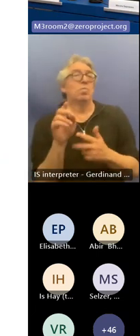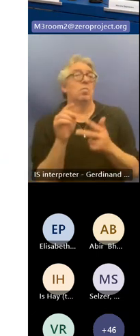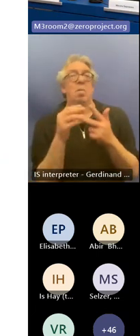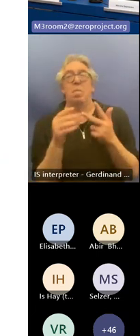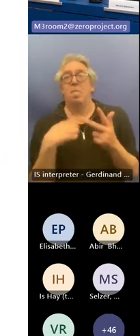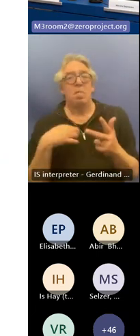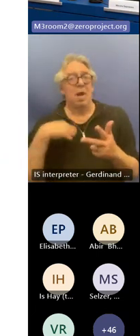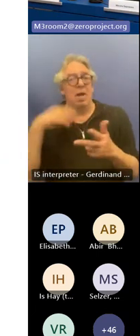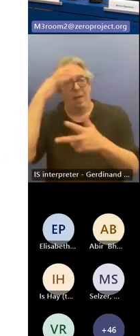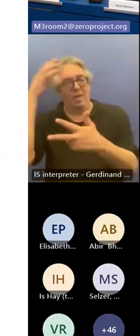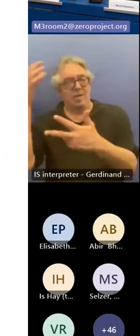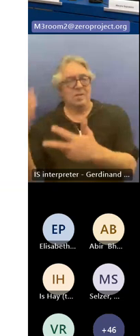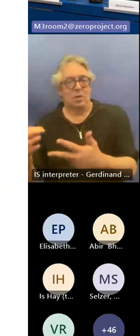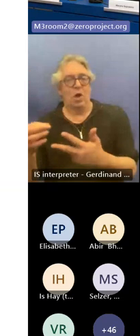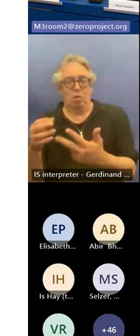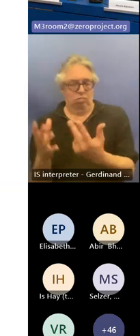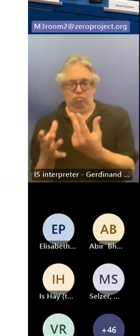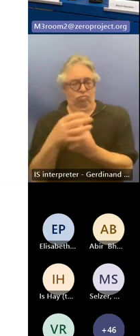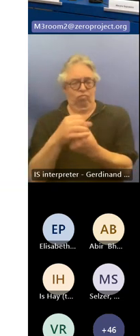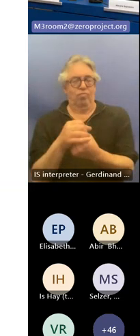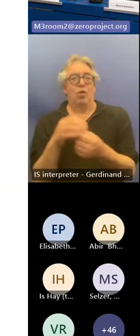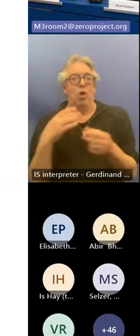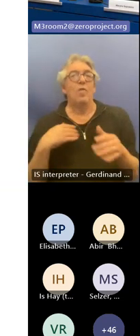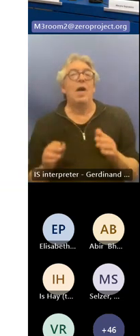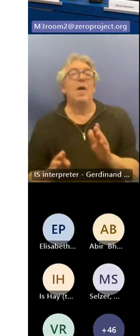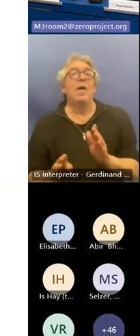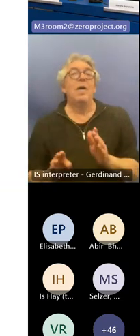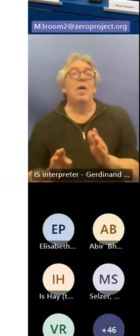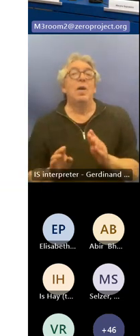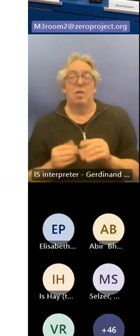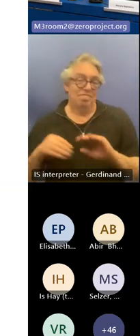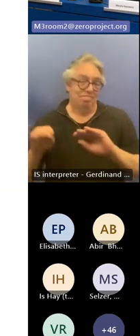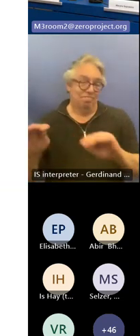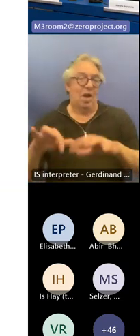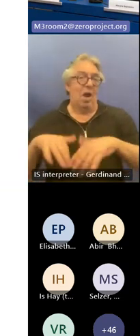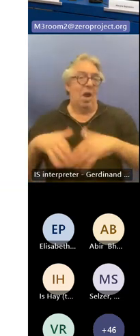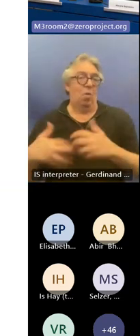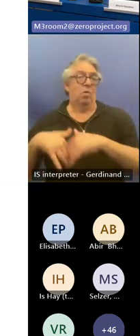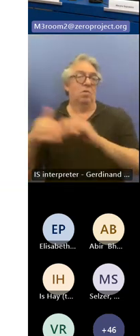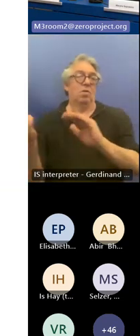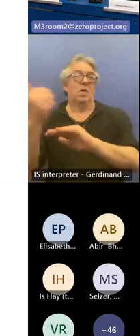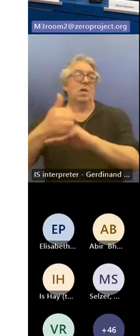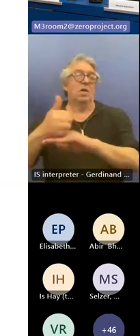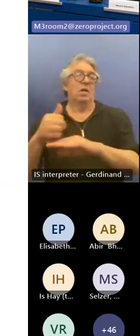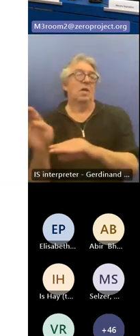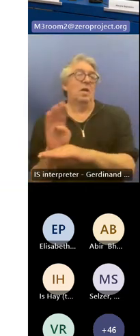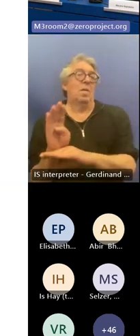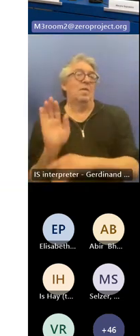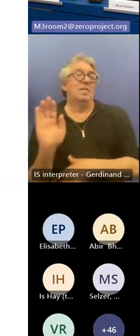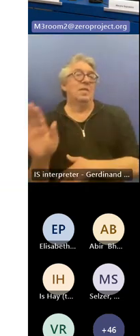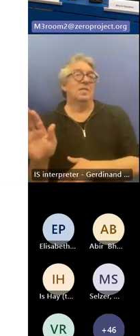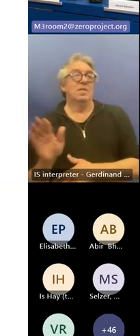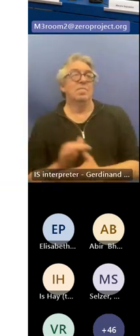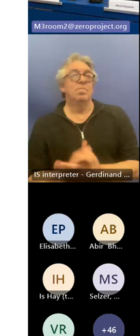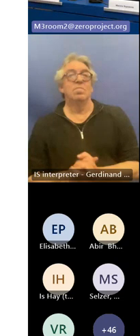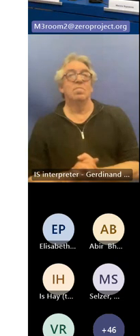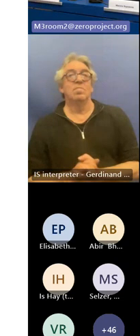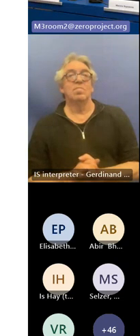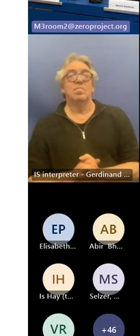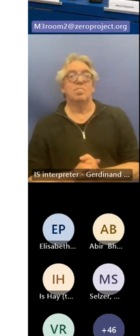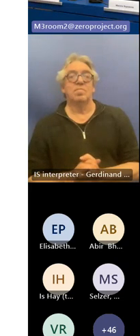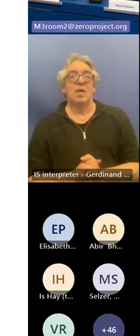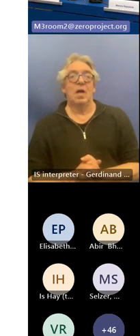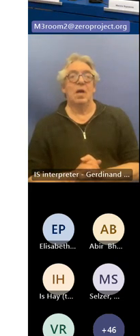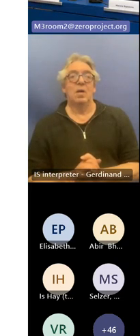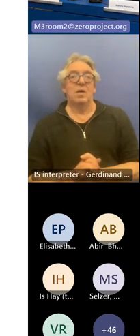the development program and connected with the ecosystem to enable the influences. The partners